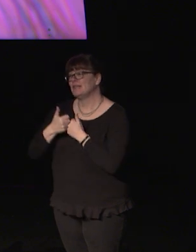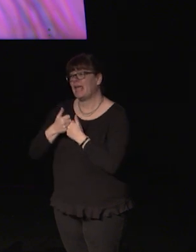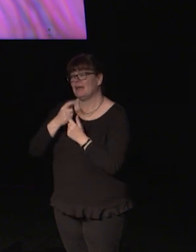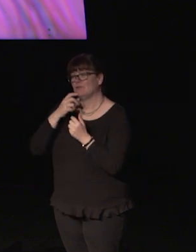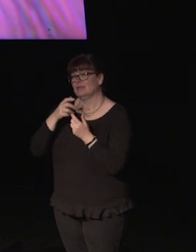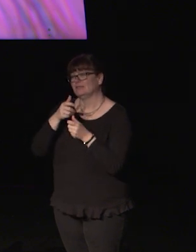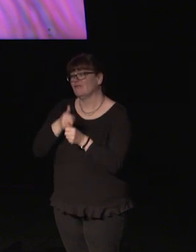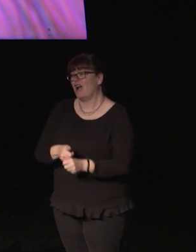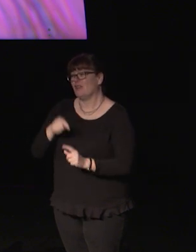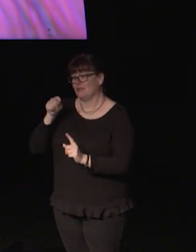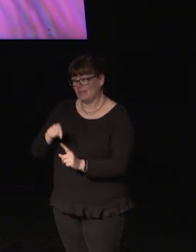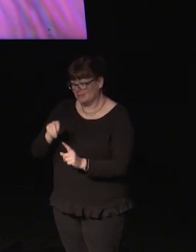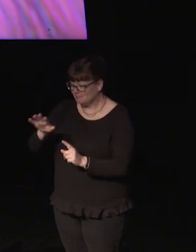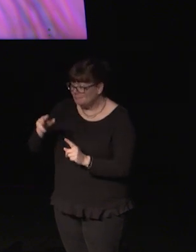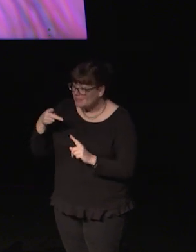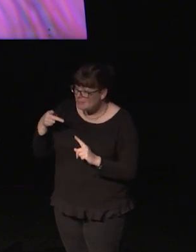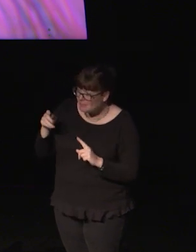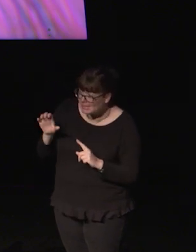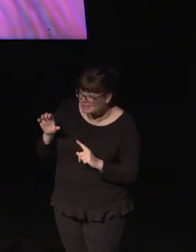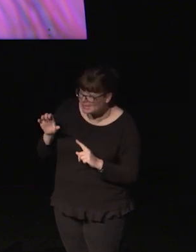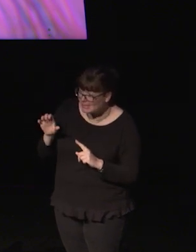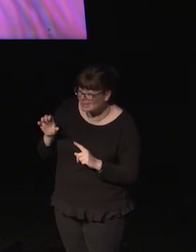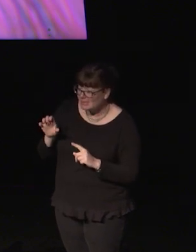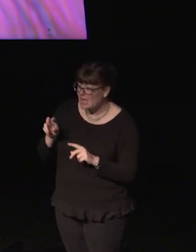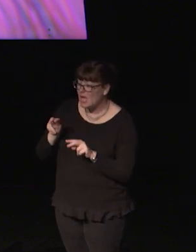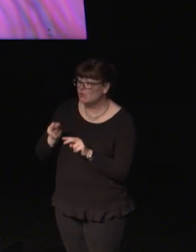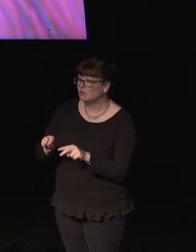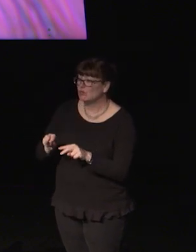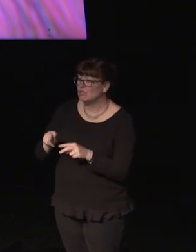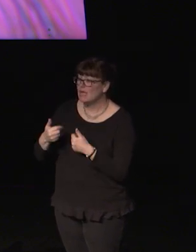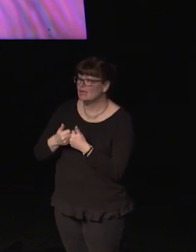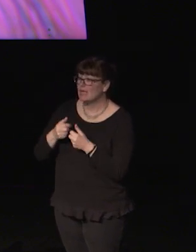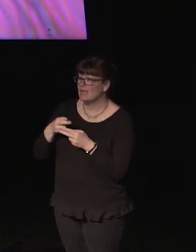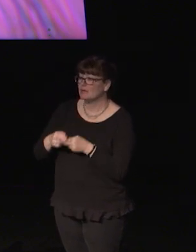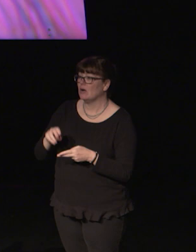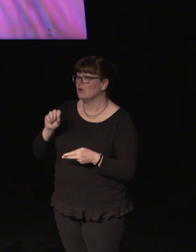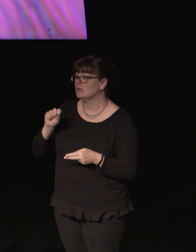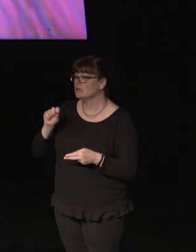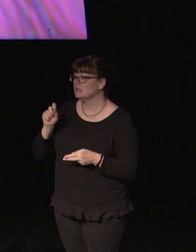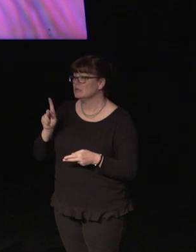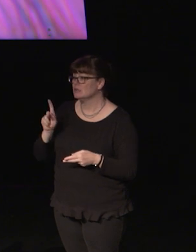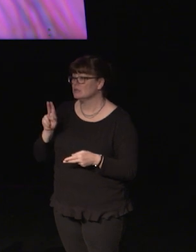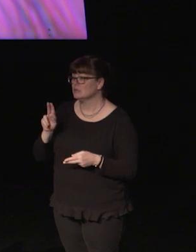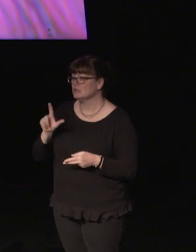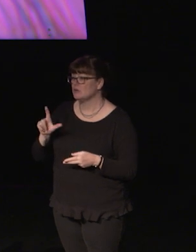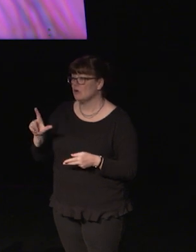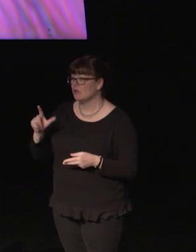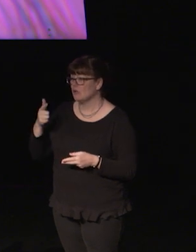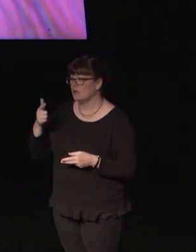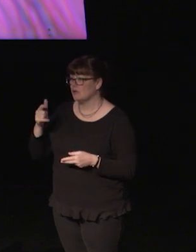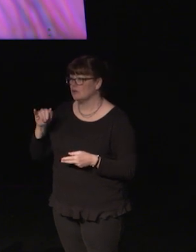If you go on the PC and you grab a game called Skullgirls, turn on the narrator that's built into Windows